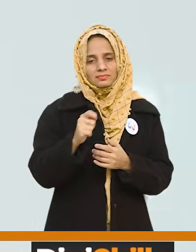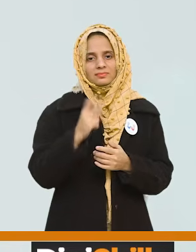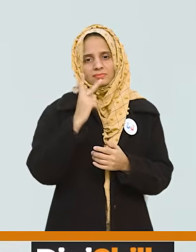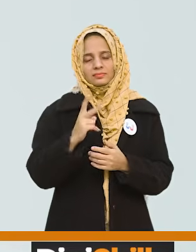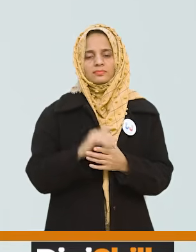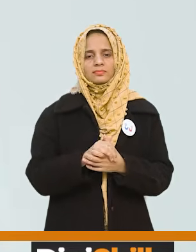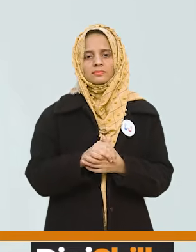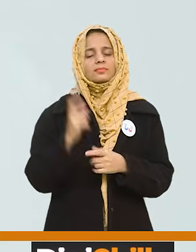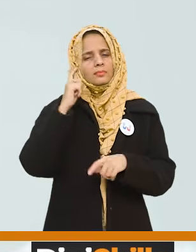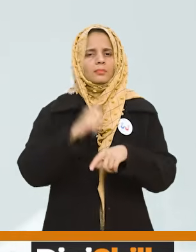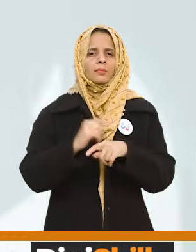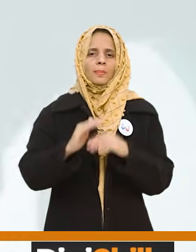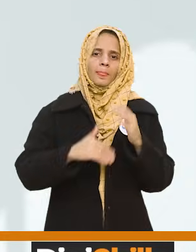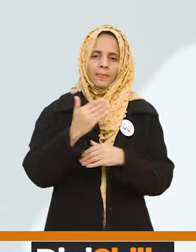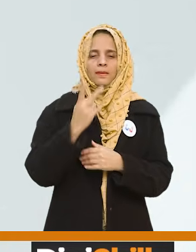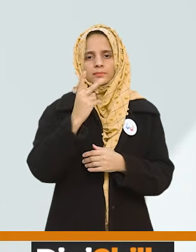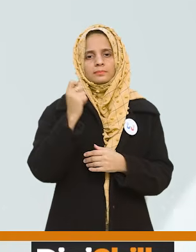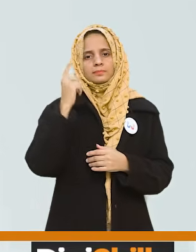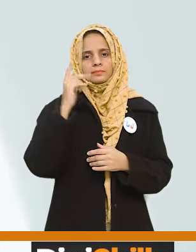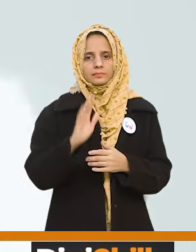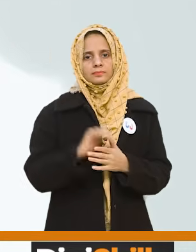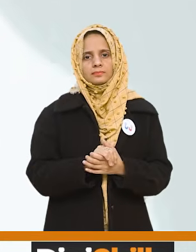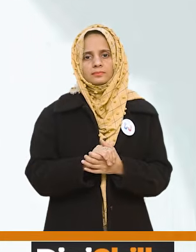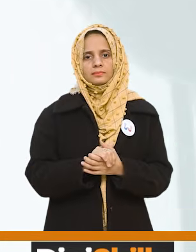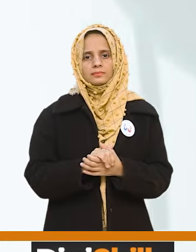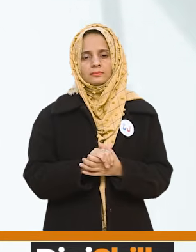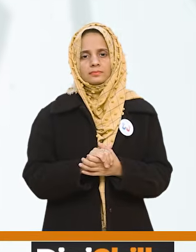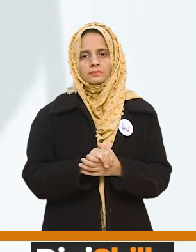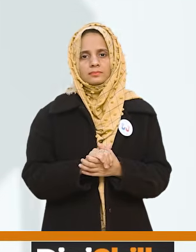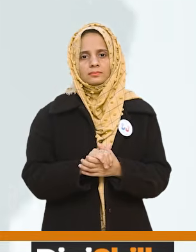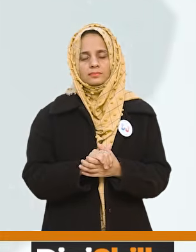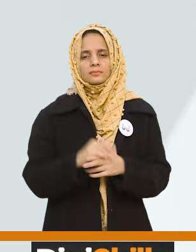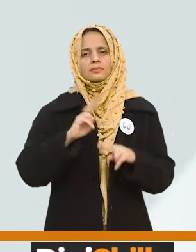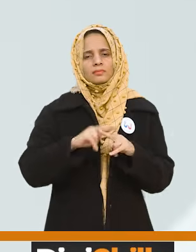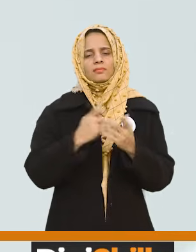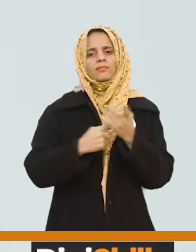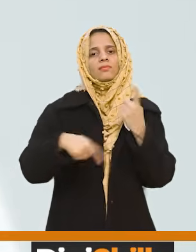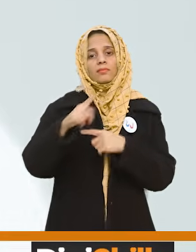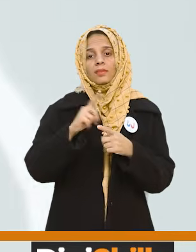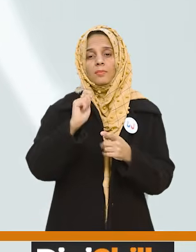I got to know about this magic very late. Invoices are also created on the freelance marketplace, but you don’t have documentary